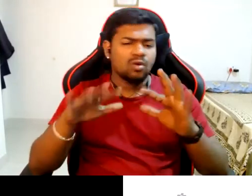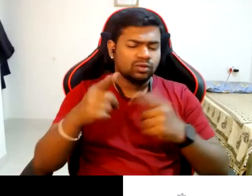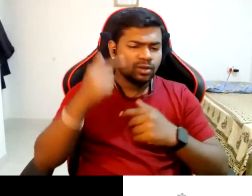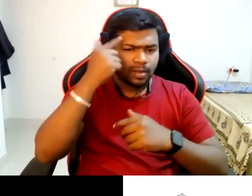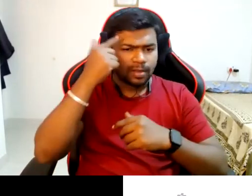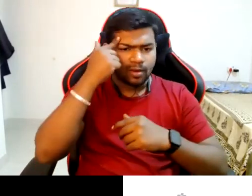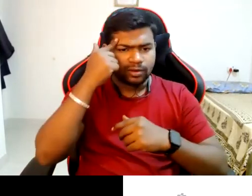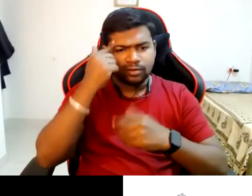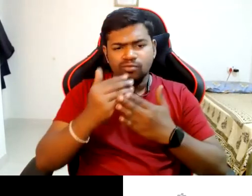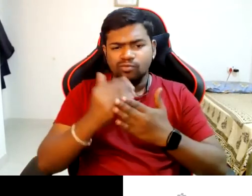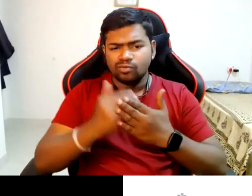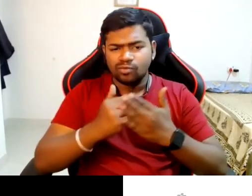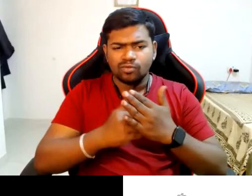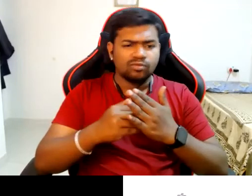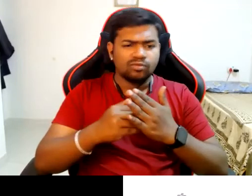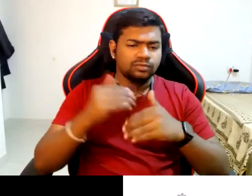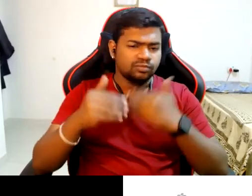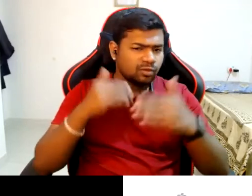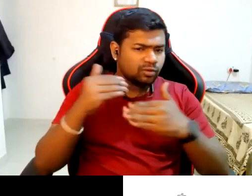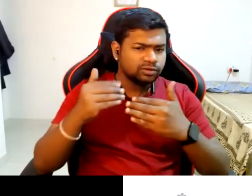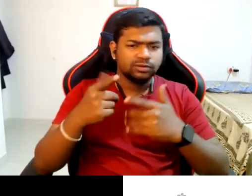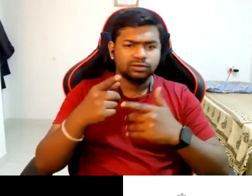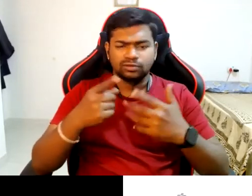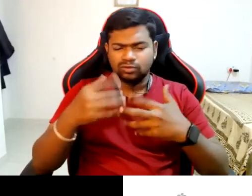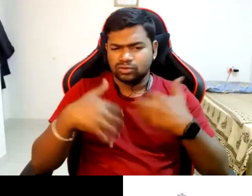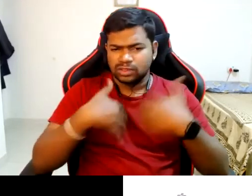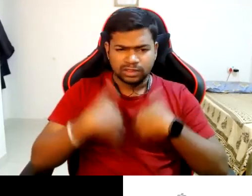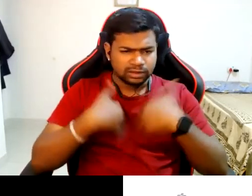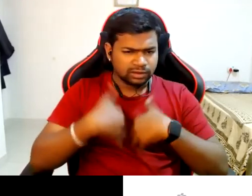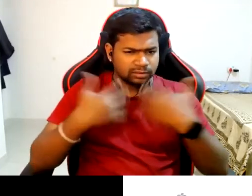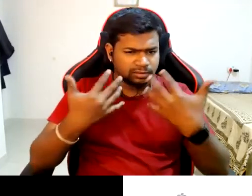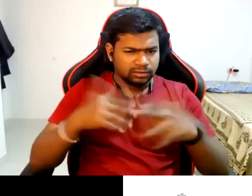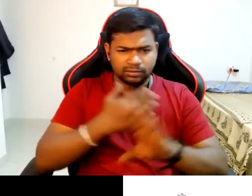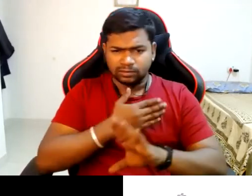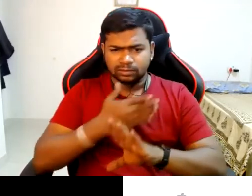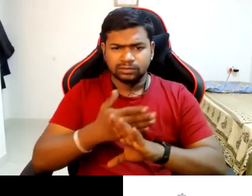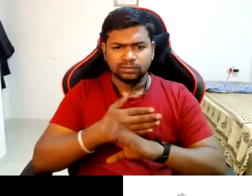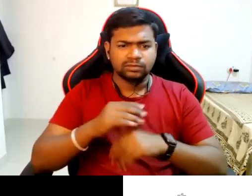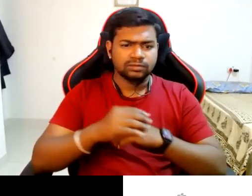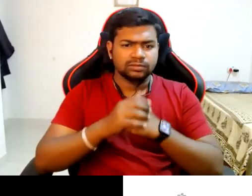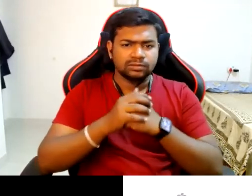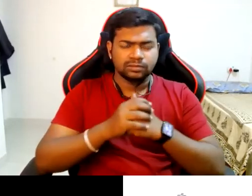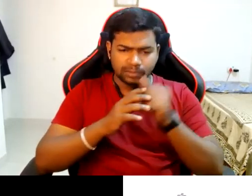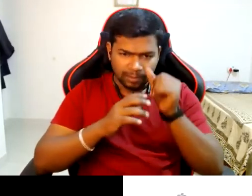And did you have to struggle at all to land your first job at laser soft? at the laser soft